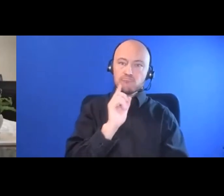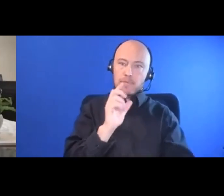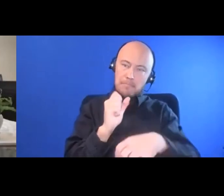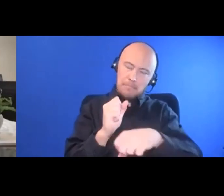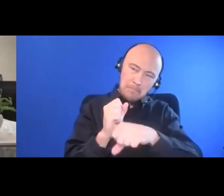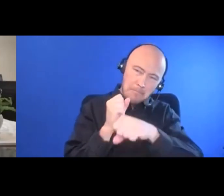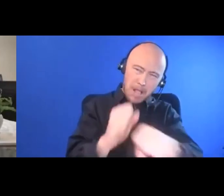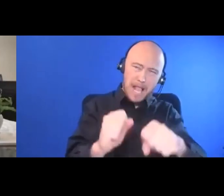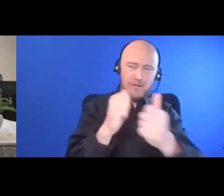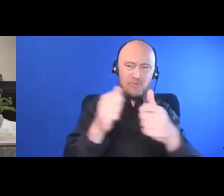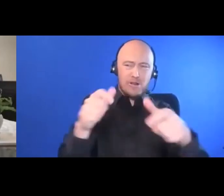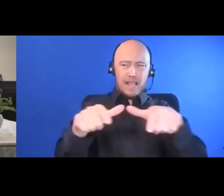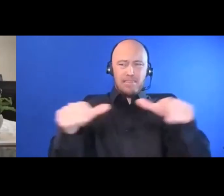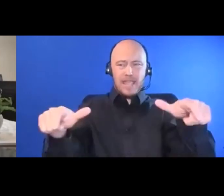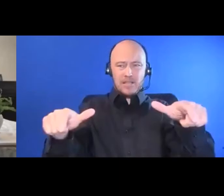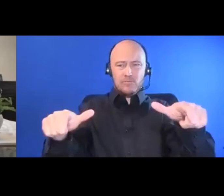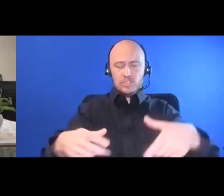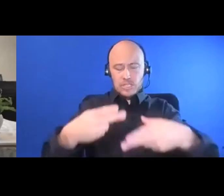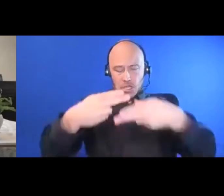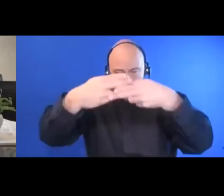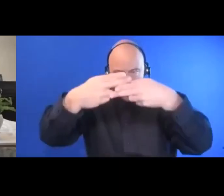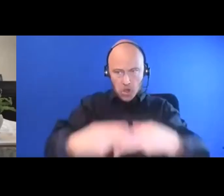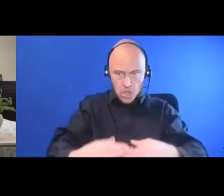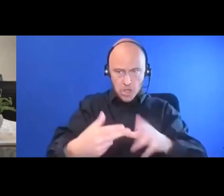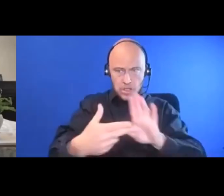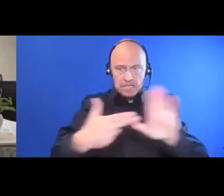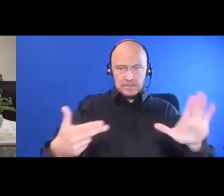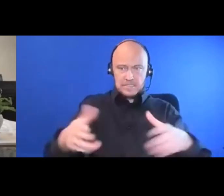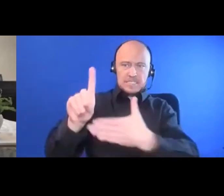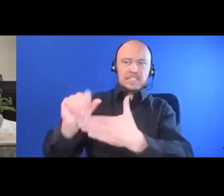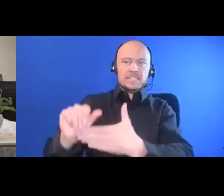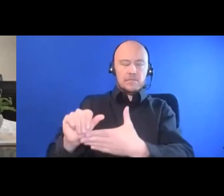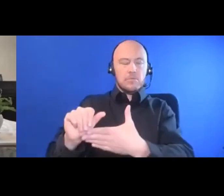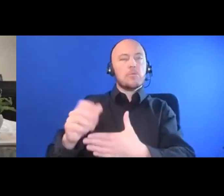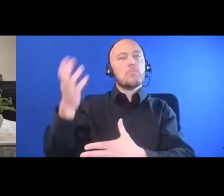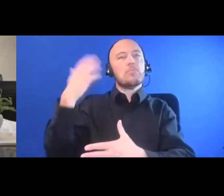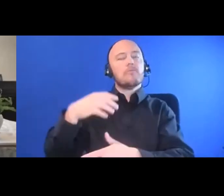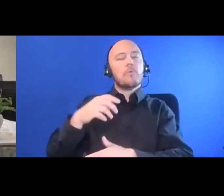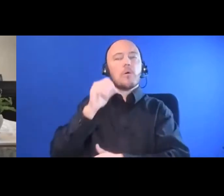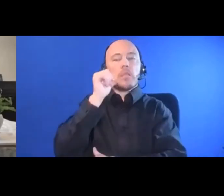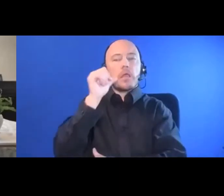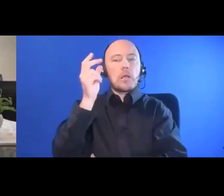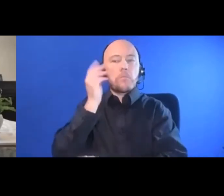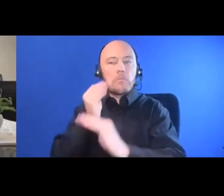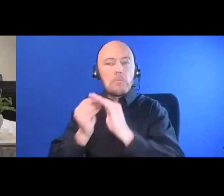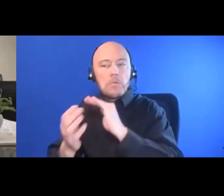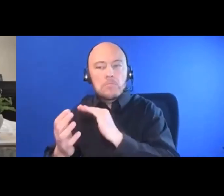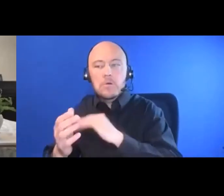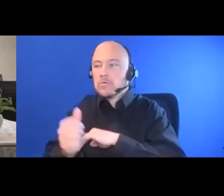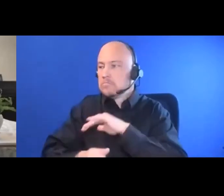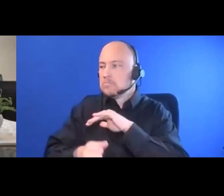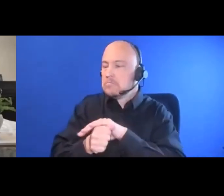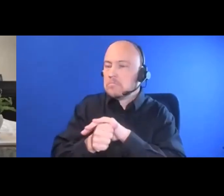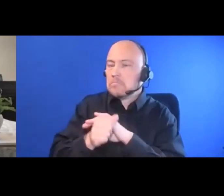and naming something that for so long has been invisible or shamed, ignored, stereotyped,